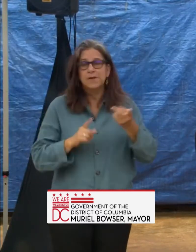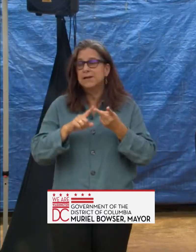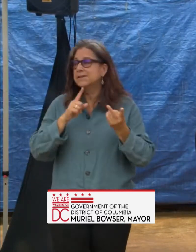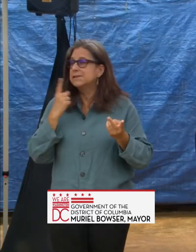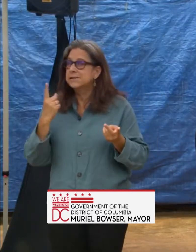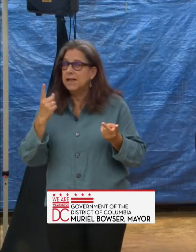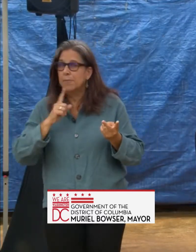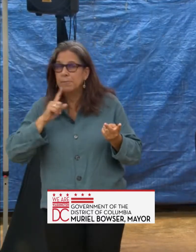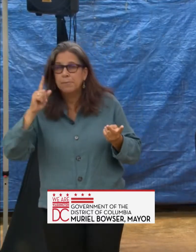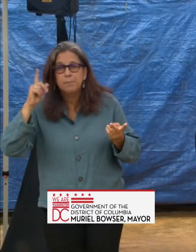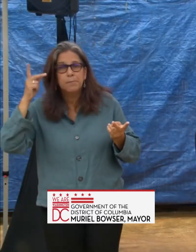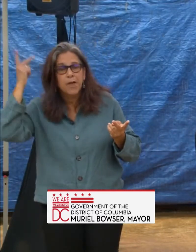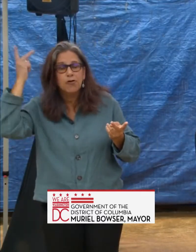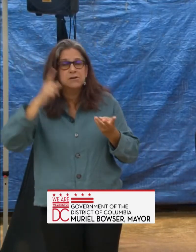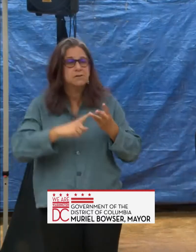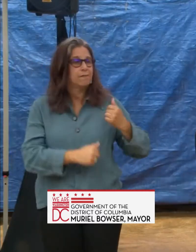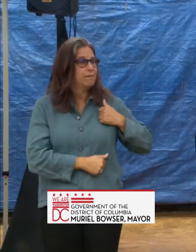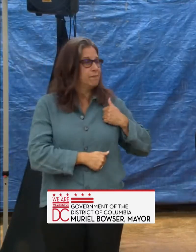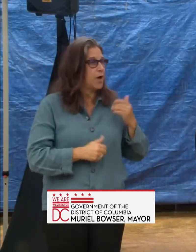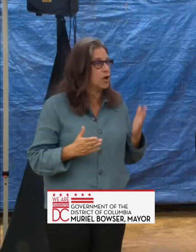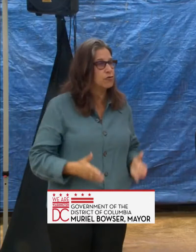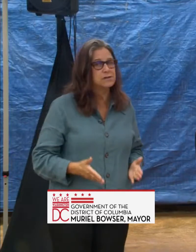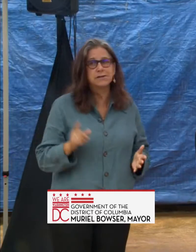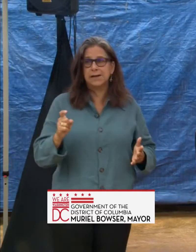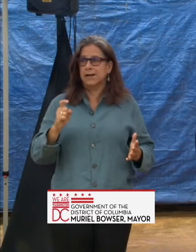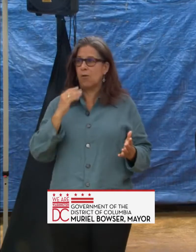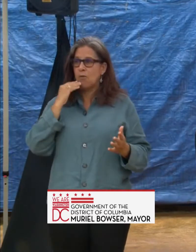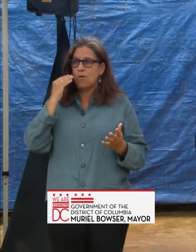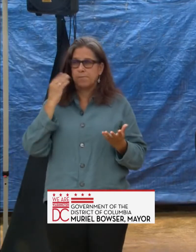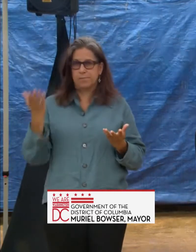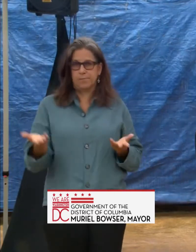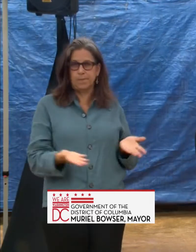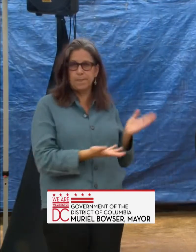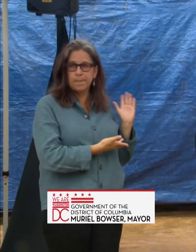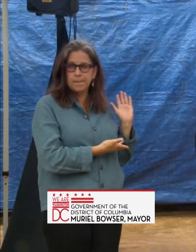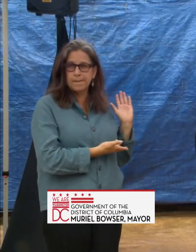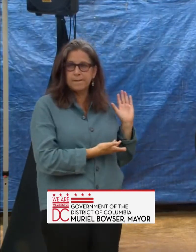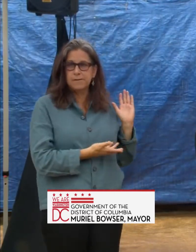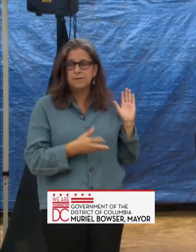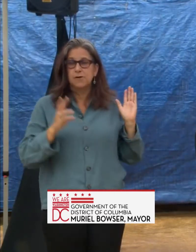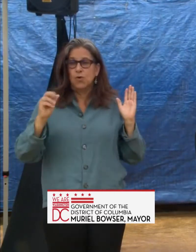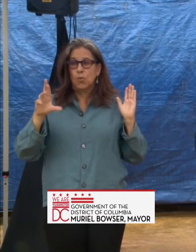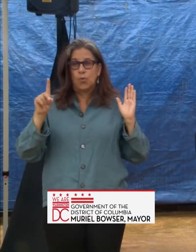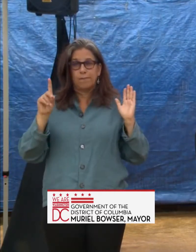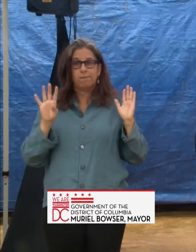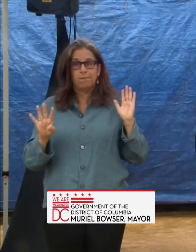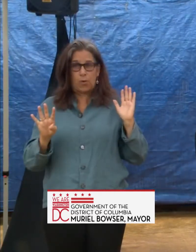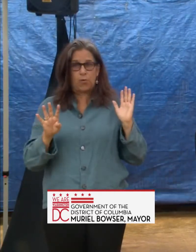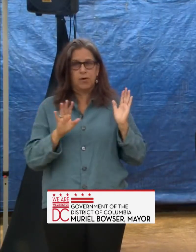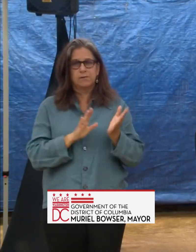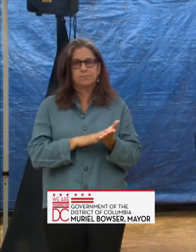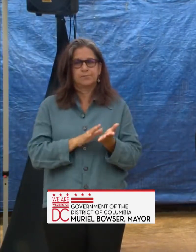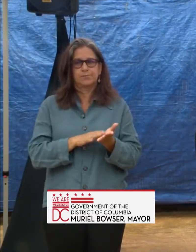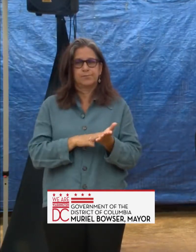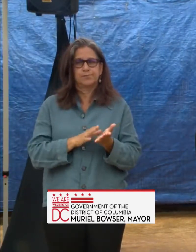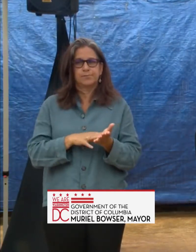THE TIMING FOR SUCH A FACILITY IS HERE NOW. WARD 4 IS TO BE COMMENDED TO ACCEPT THIS SHORT-TERM HOUSING